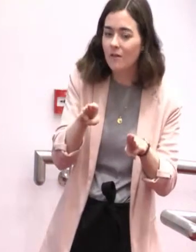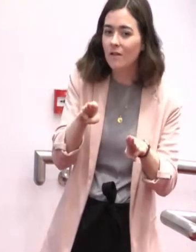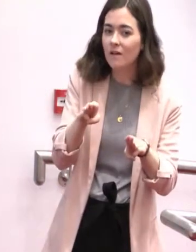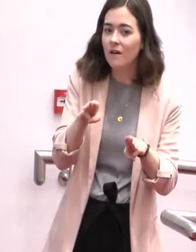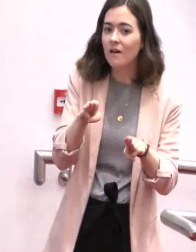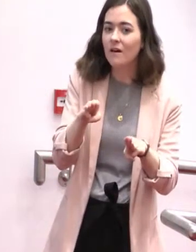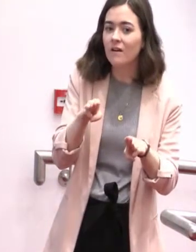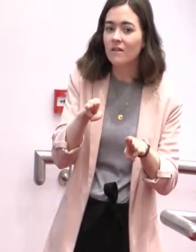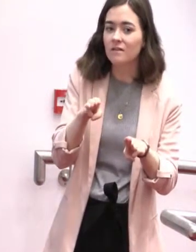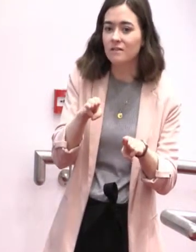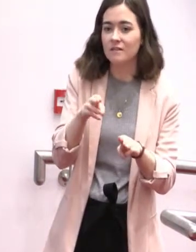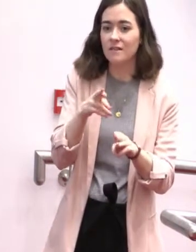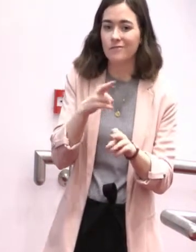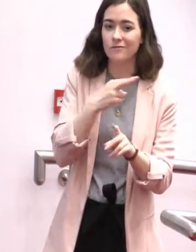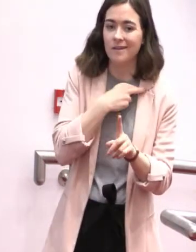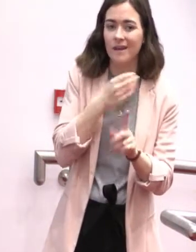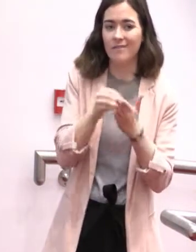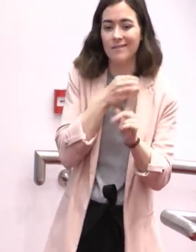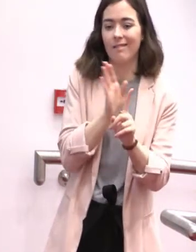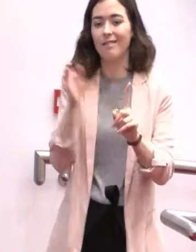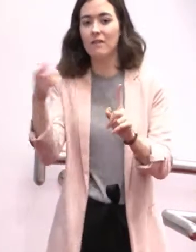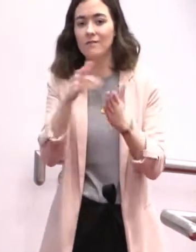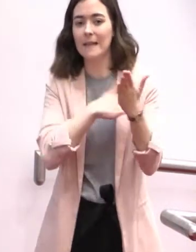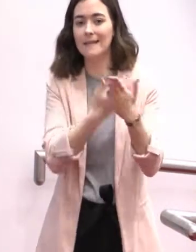to go around it somehow.